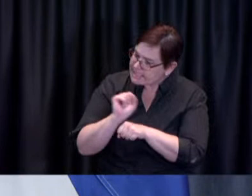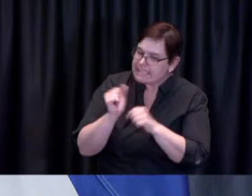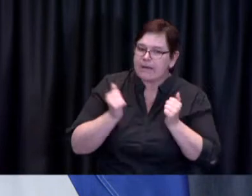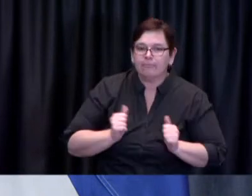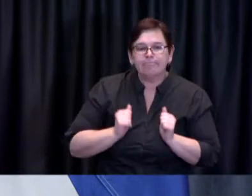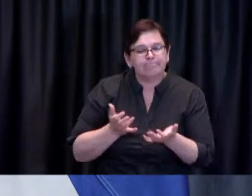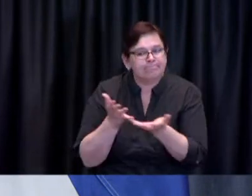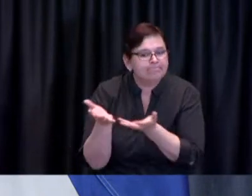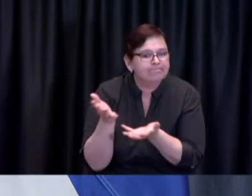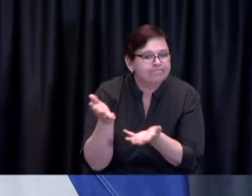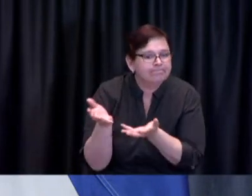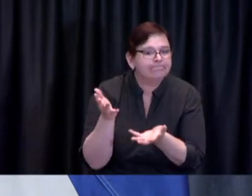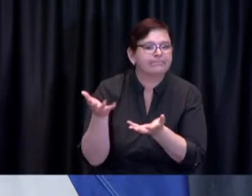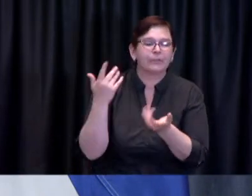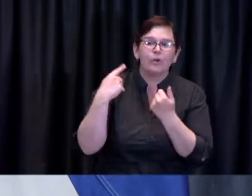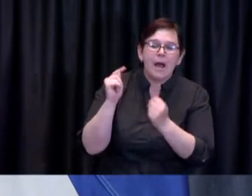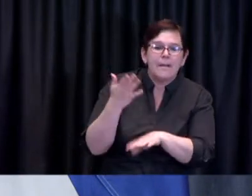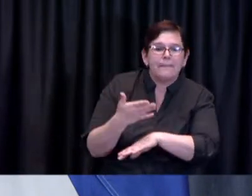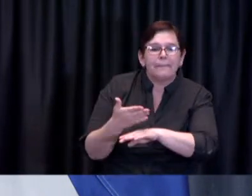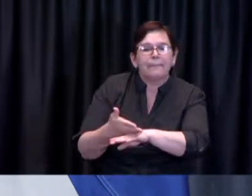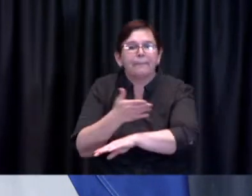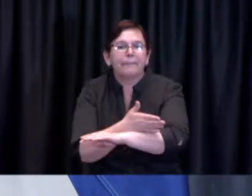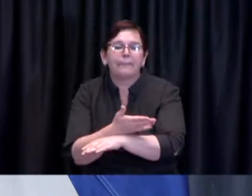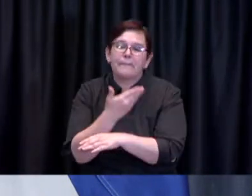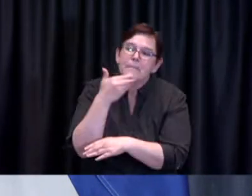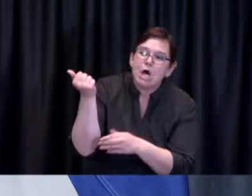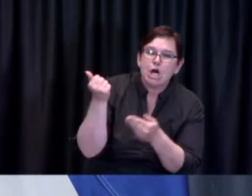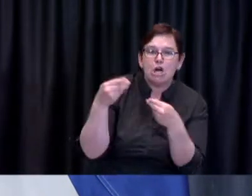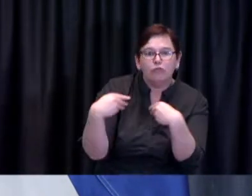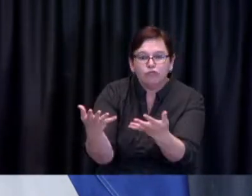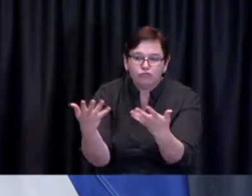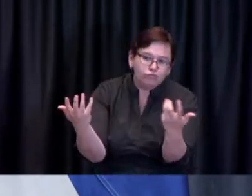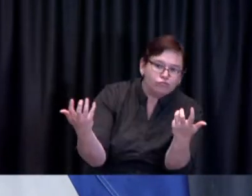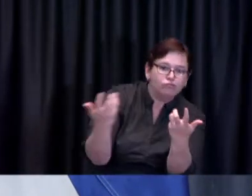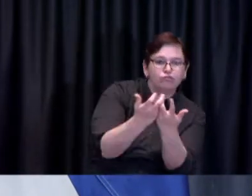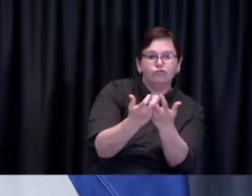accommodation we provide for those experiencing homelessness are as safe as they can possibly be